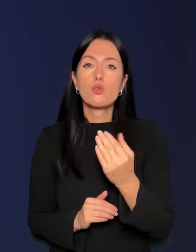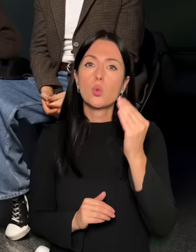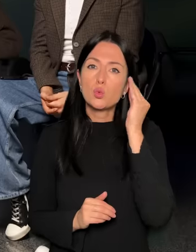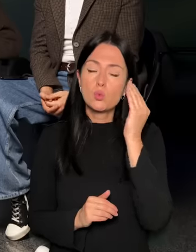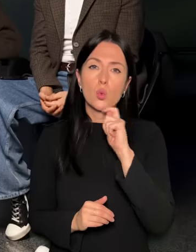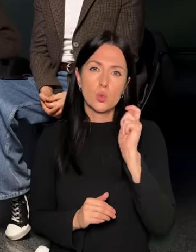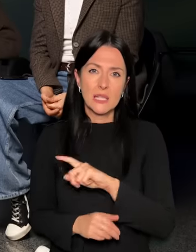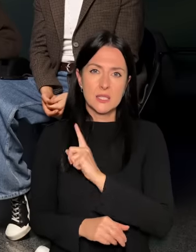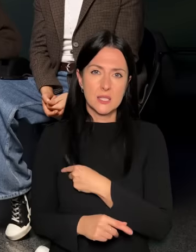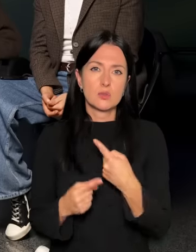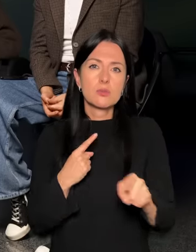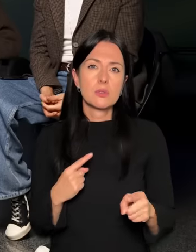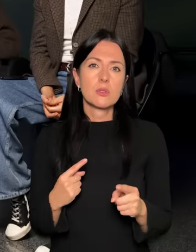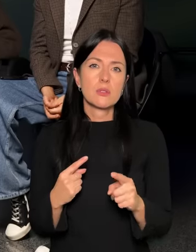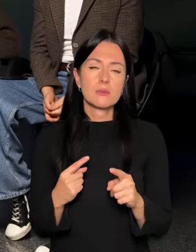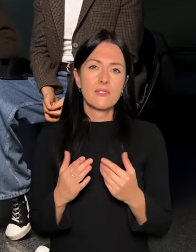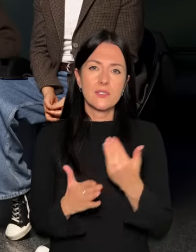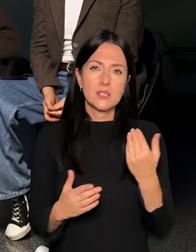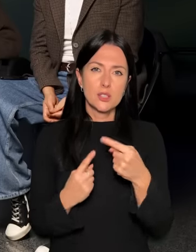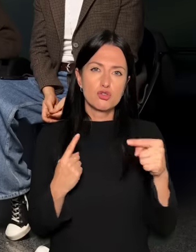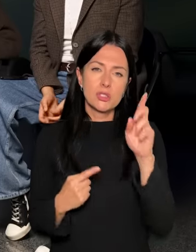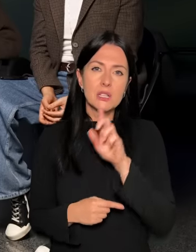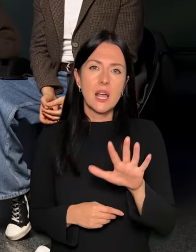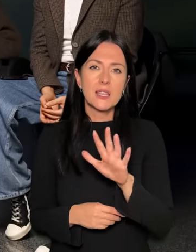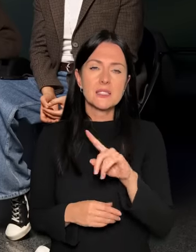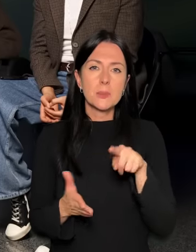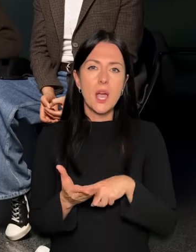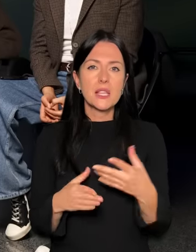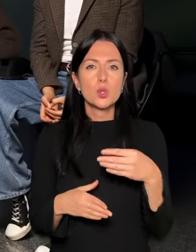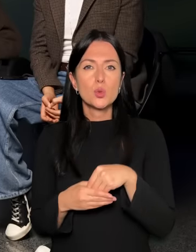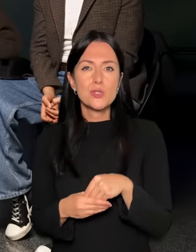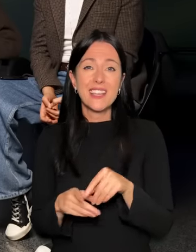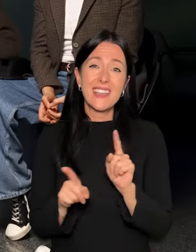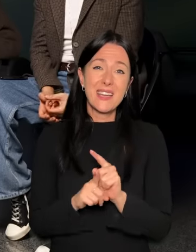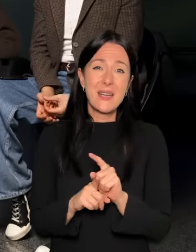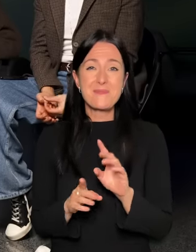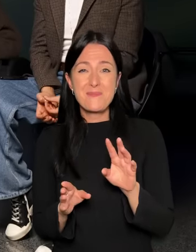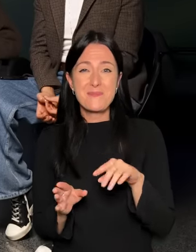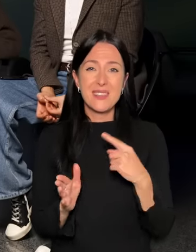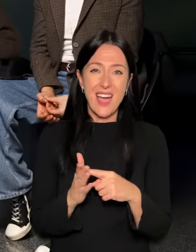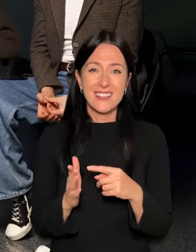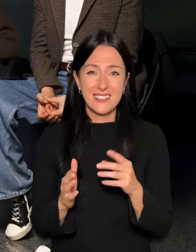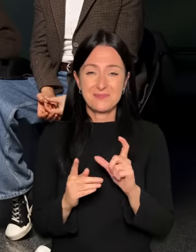In your opinion, does Ukraine differ significantly from other countries in terms of inclusivity? It's a rhetorical question.